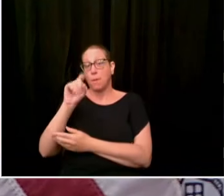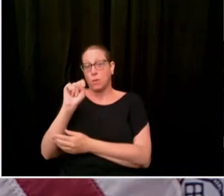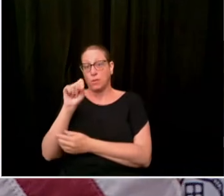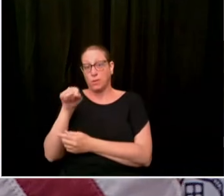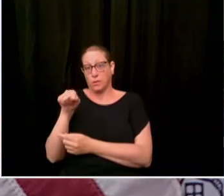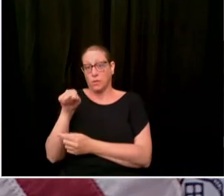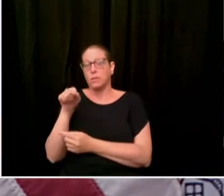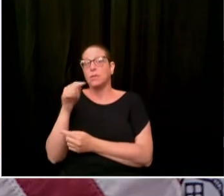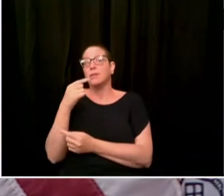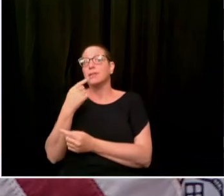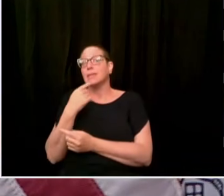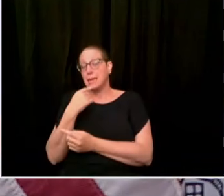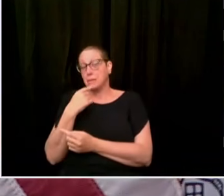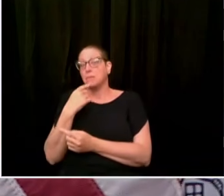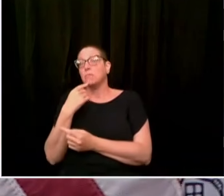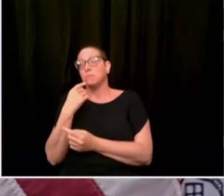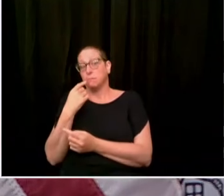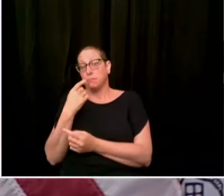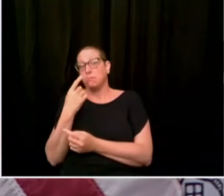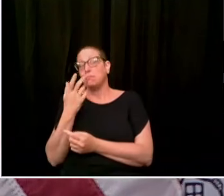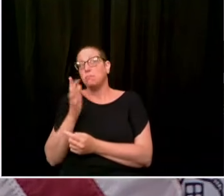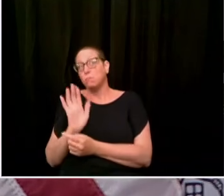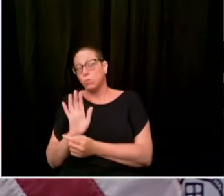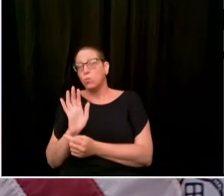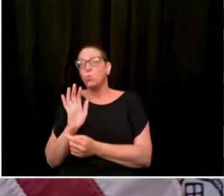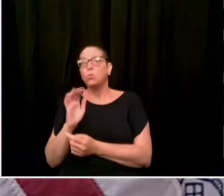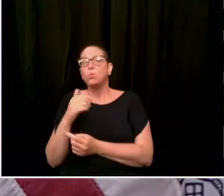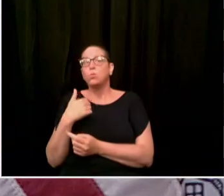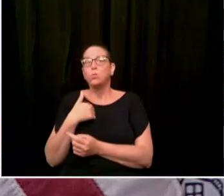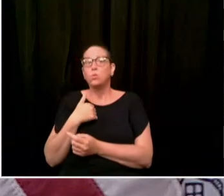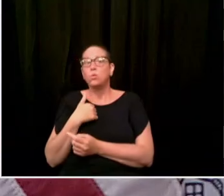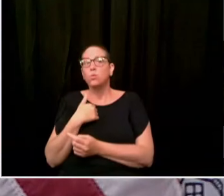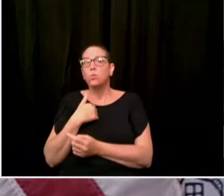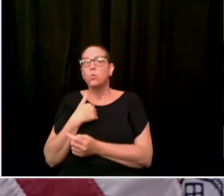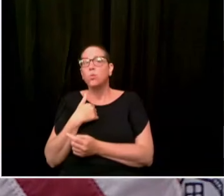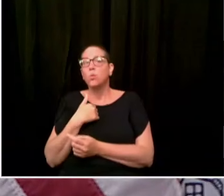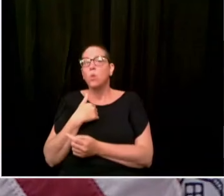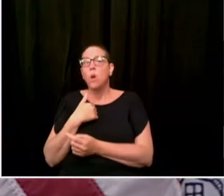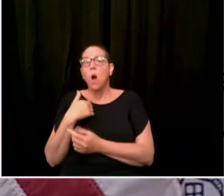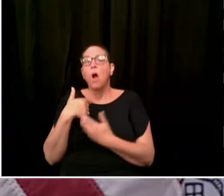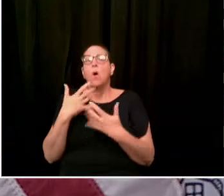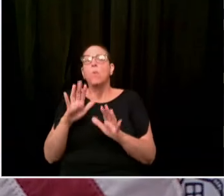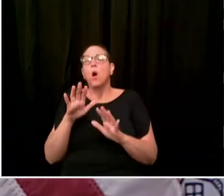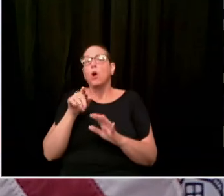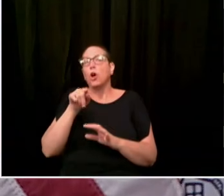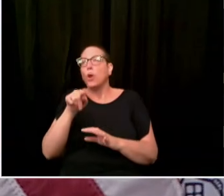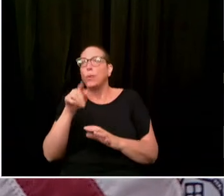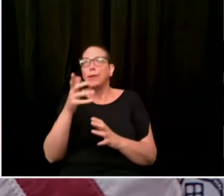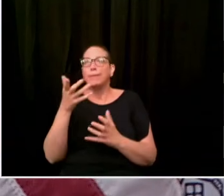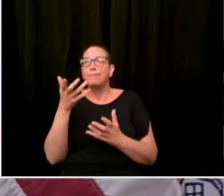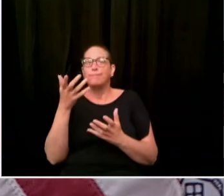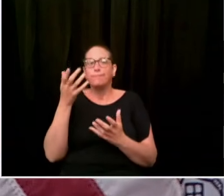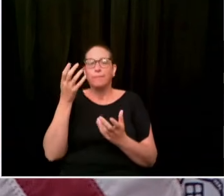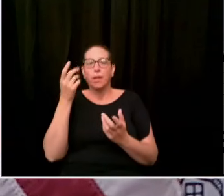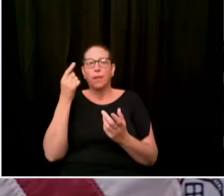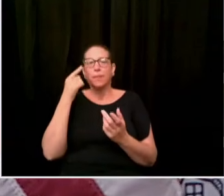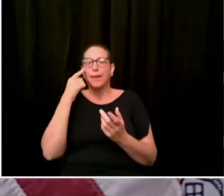COME. ON DR. BARBO, I DON'T WANT YOU TO IN ANY WAY COMPARE WHAT